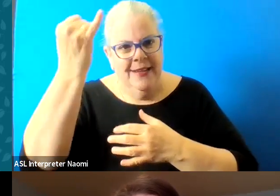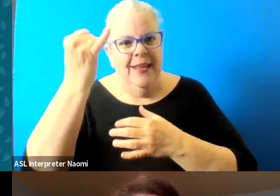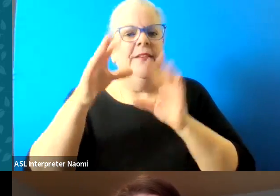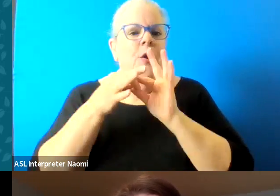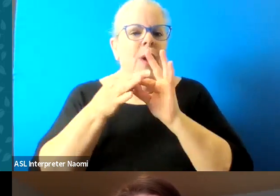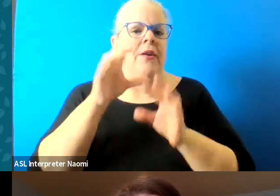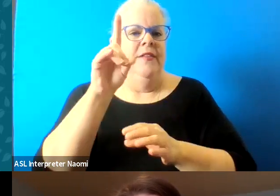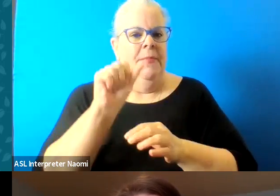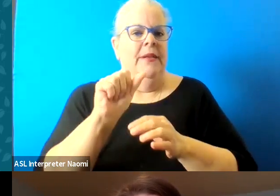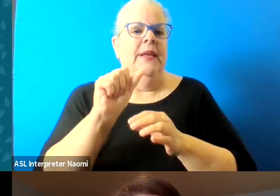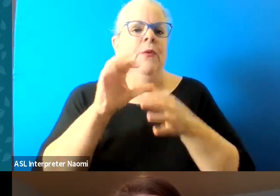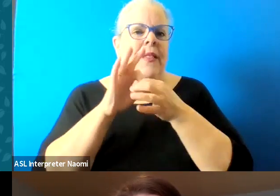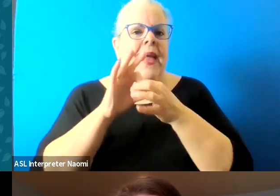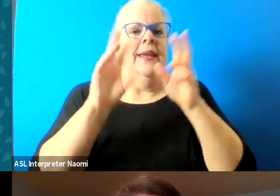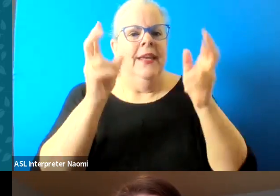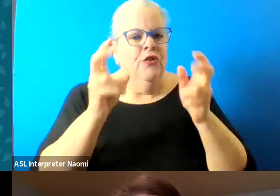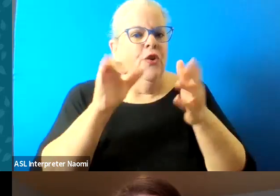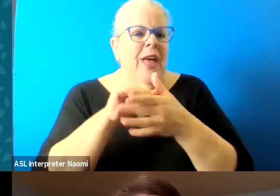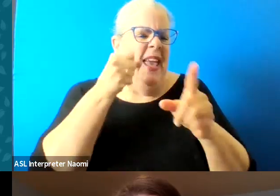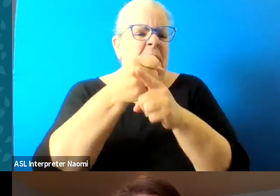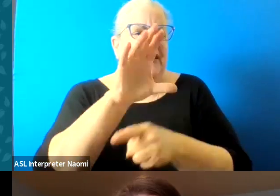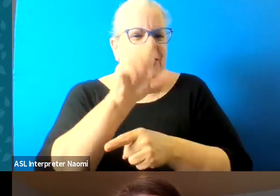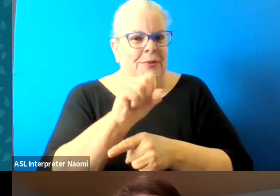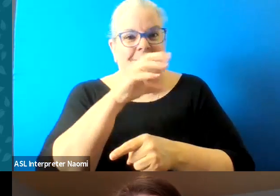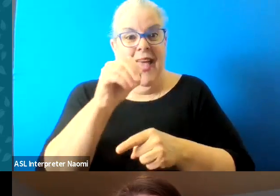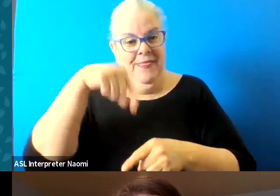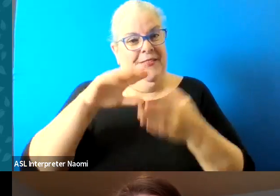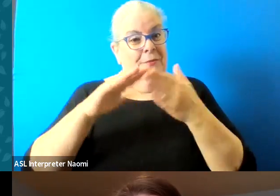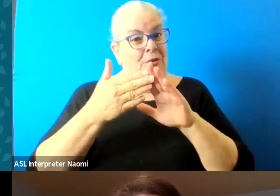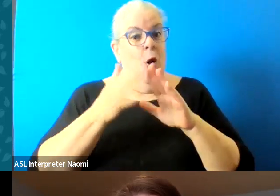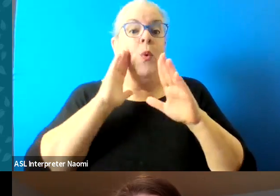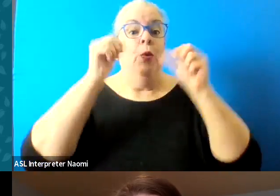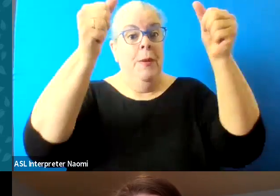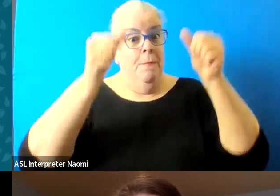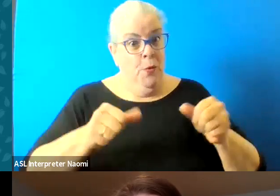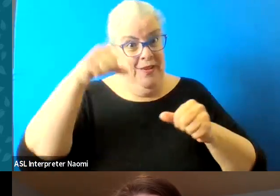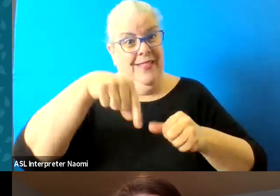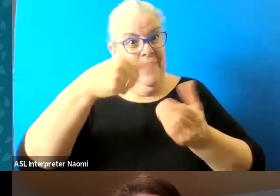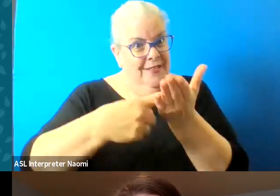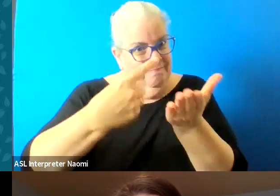that impact Colorado Springs community. So we'll be posting these videos on our various social media platforms.